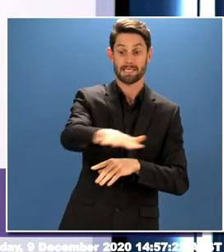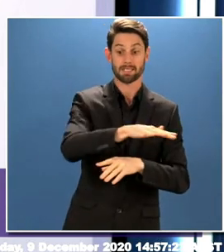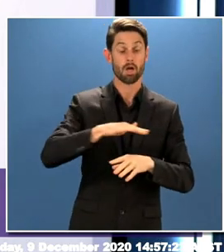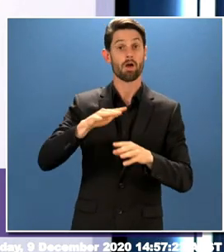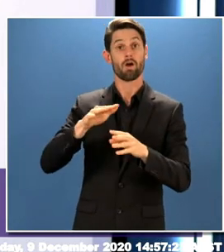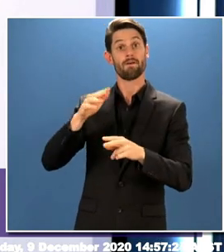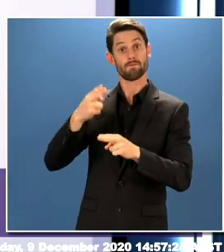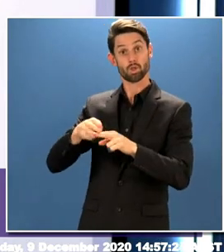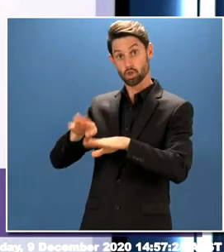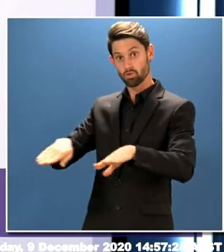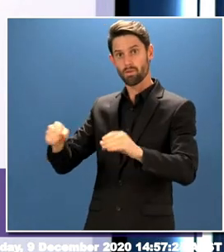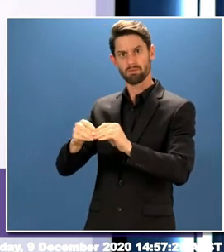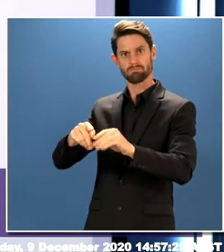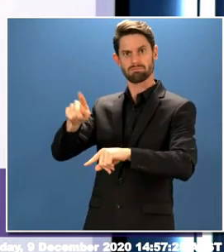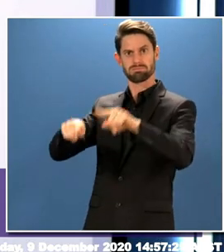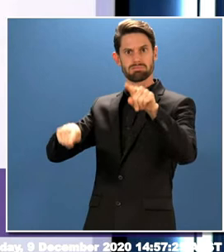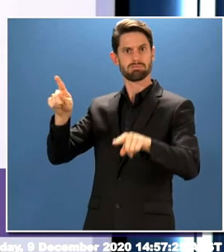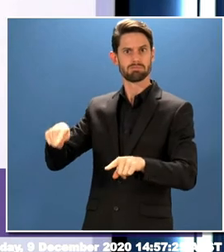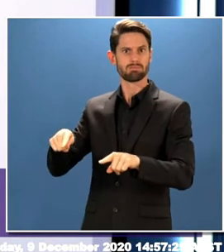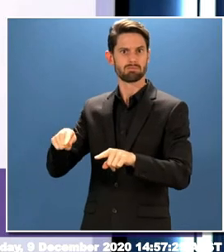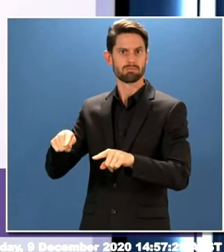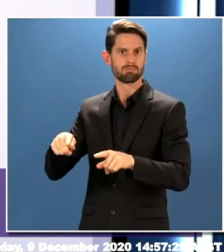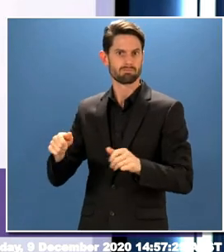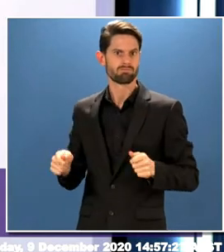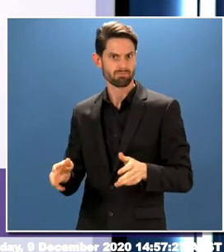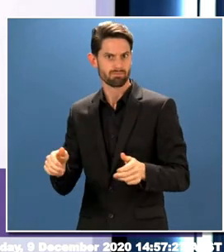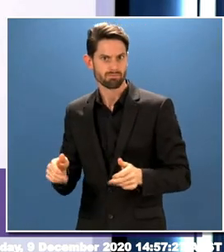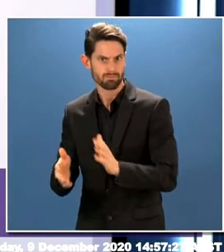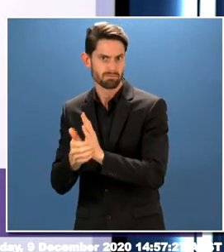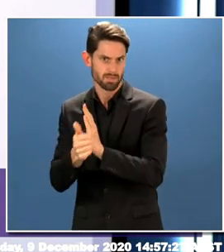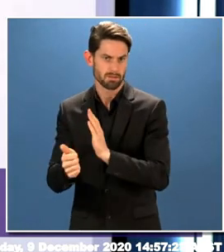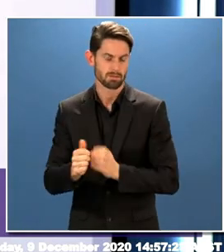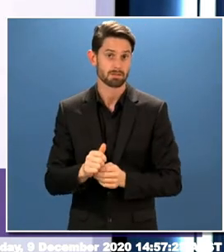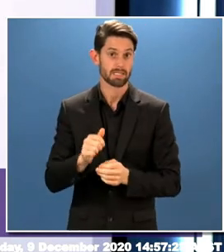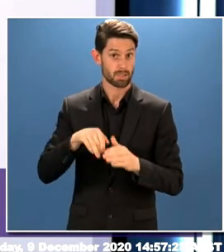and that doctorate was conferred in December 2013? Yes, that's correct.